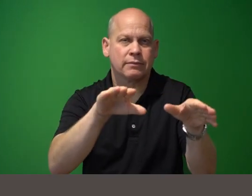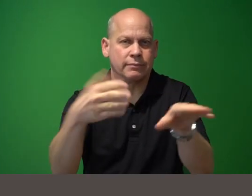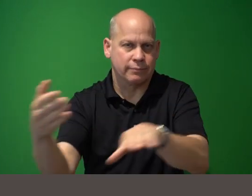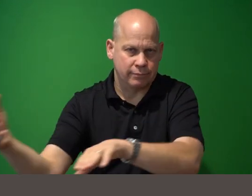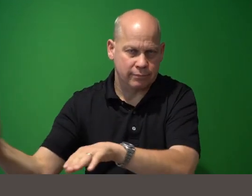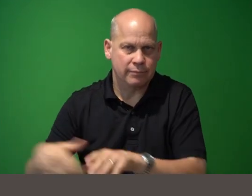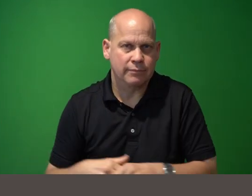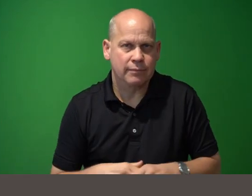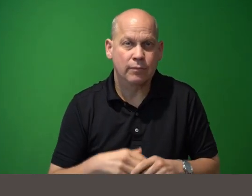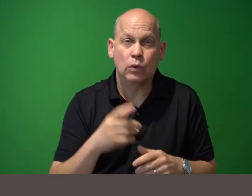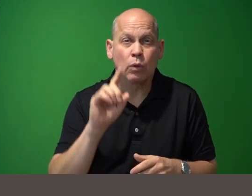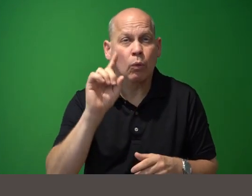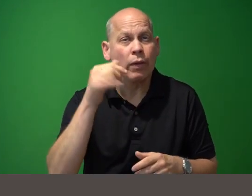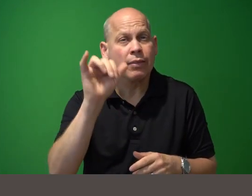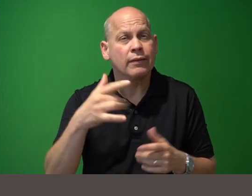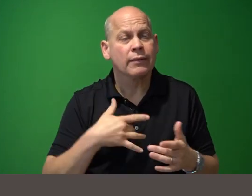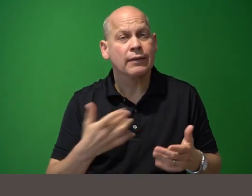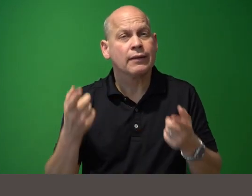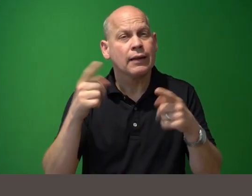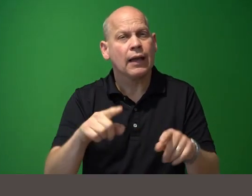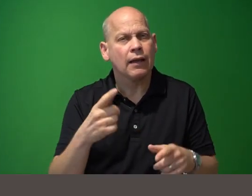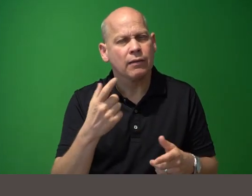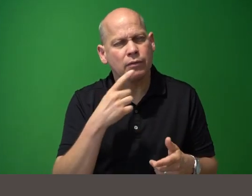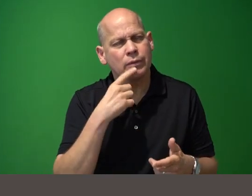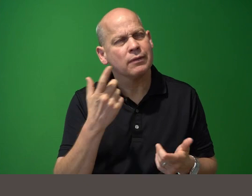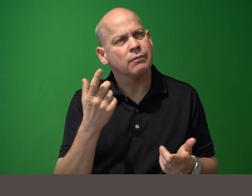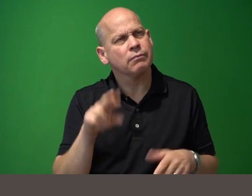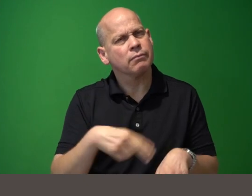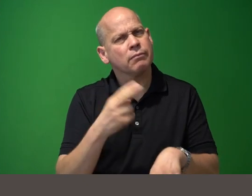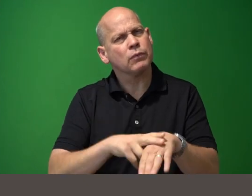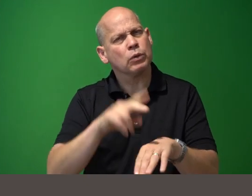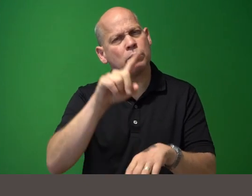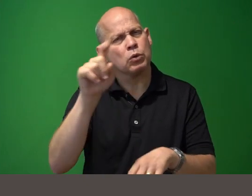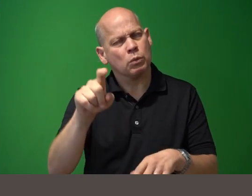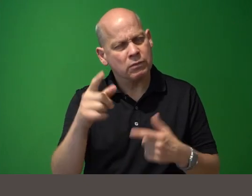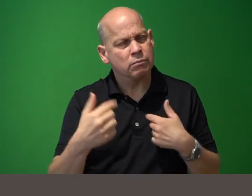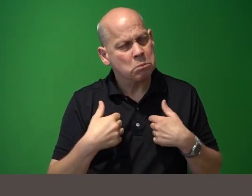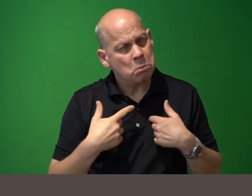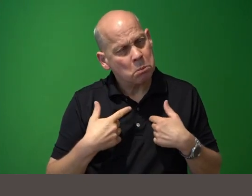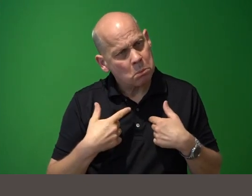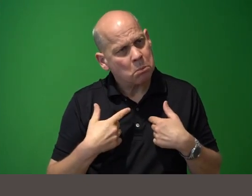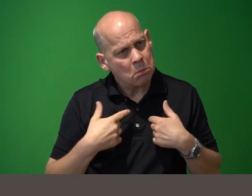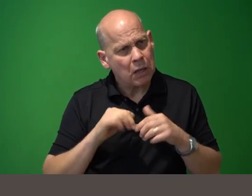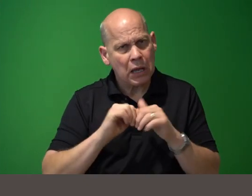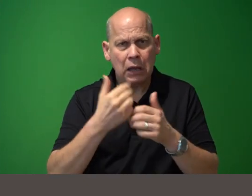So when such a thing happens, it's a natural question to ask is, how extreme is this?